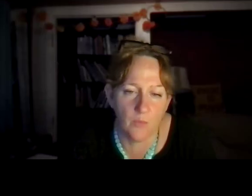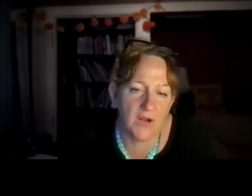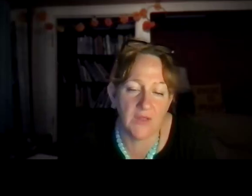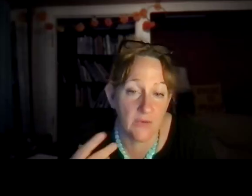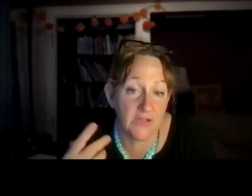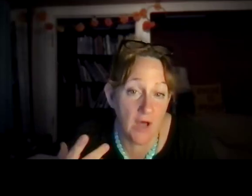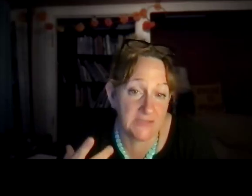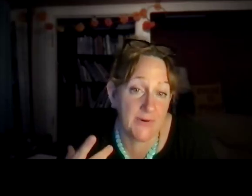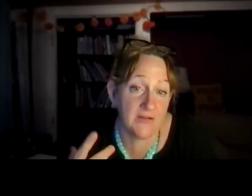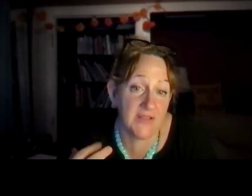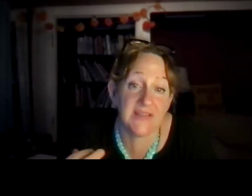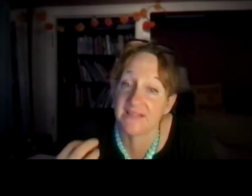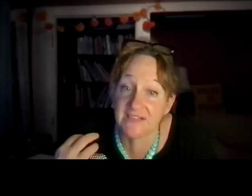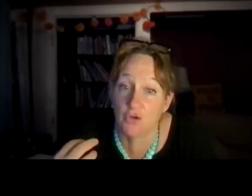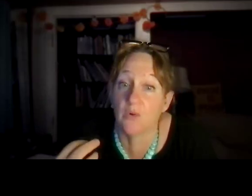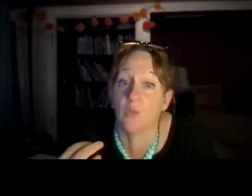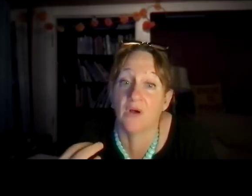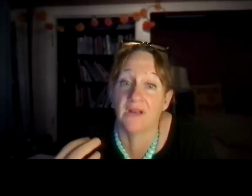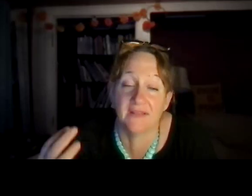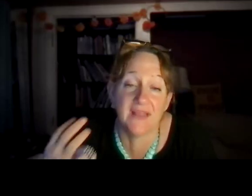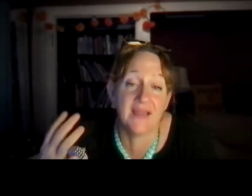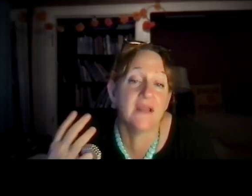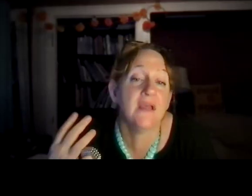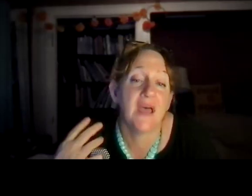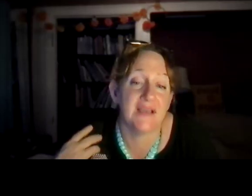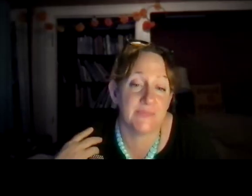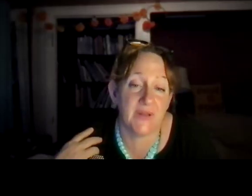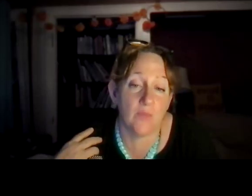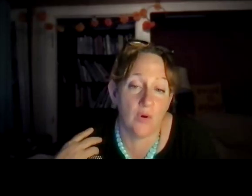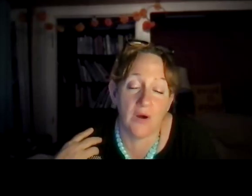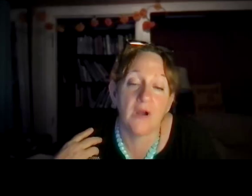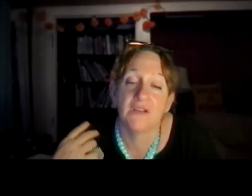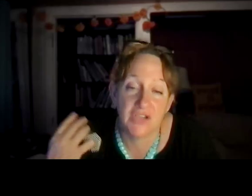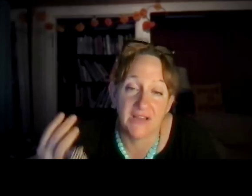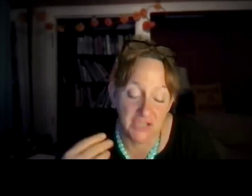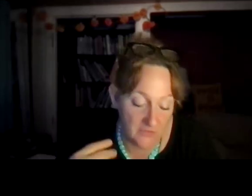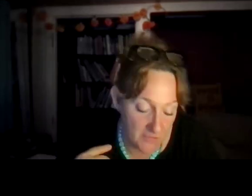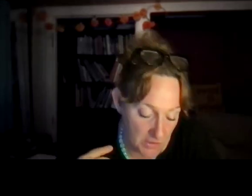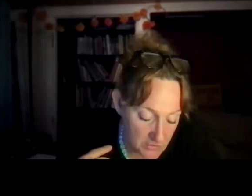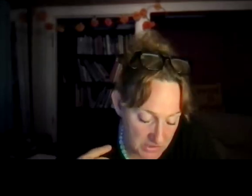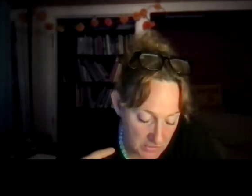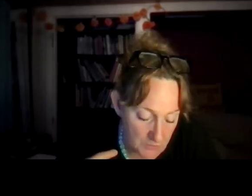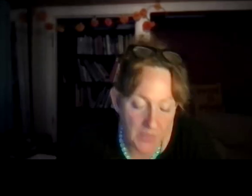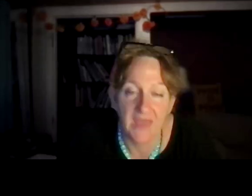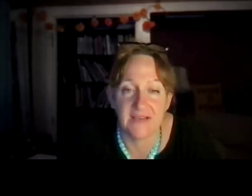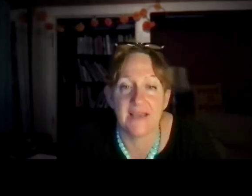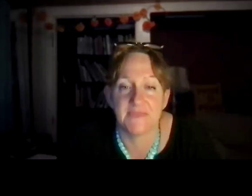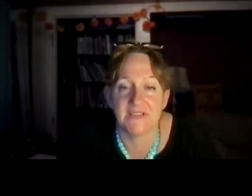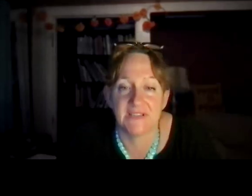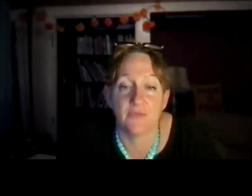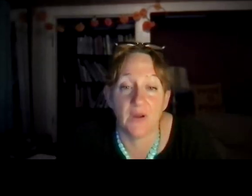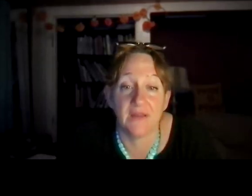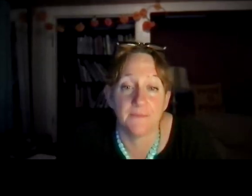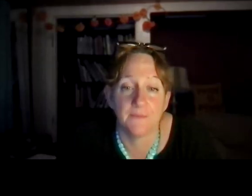Meriah: You know the hearing loss, part of it. That's a newer one, and that has been more challenging for you to accept and stuff right.